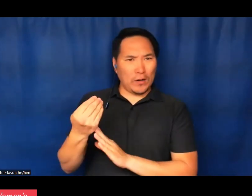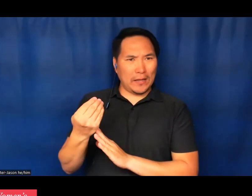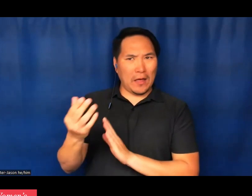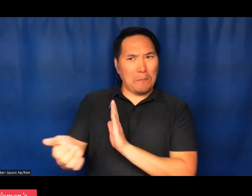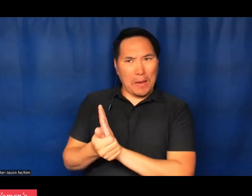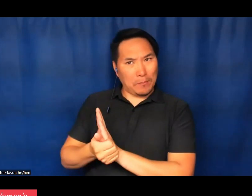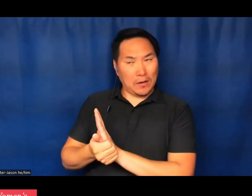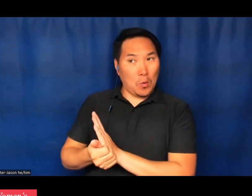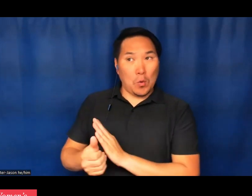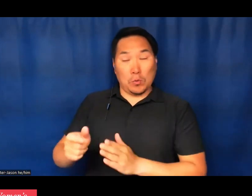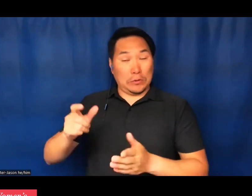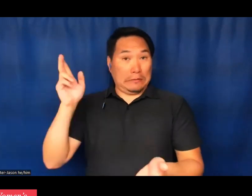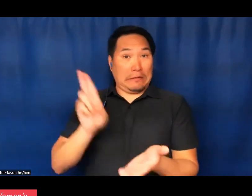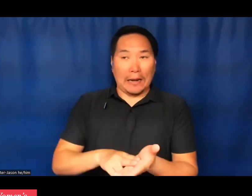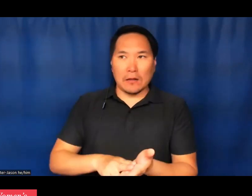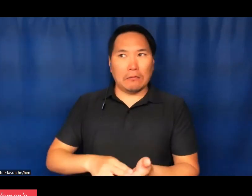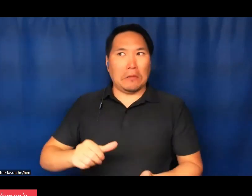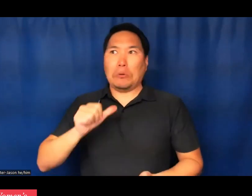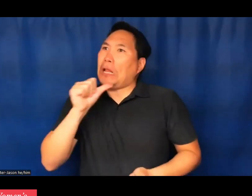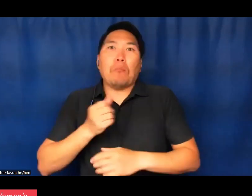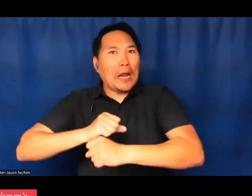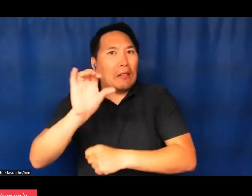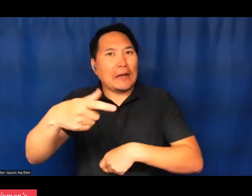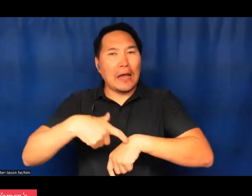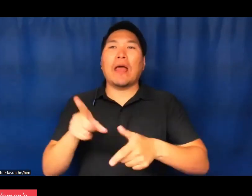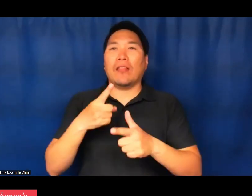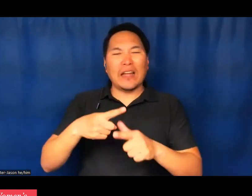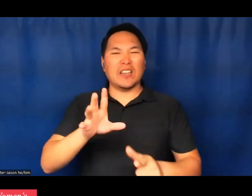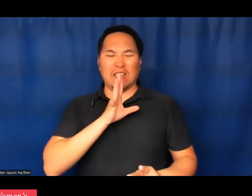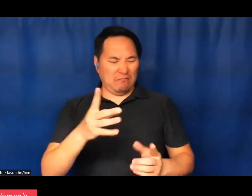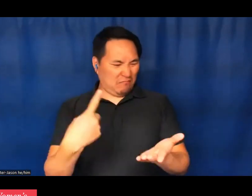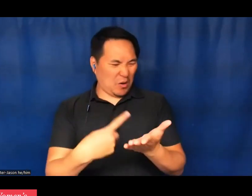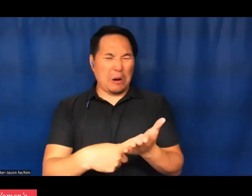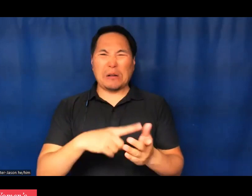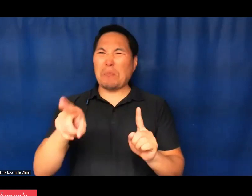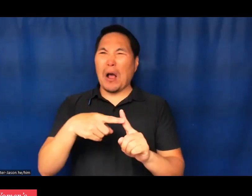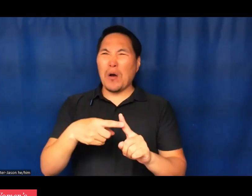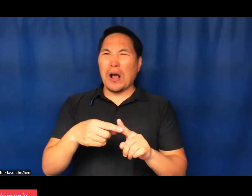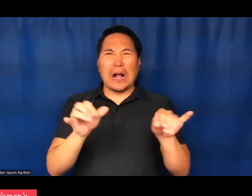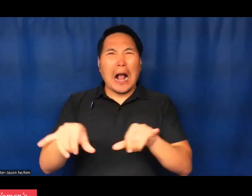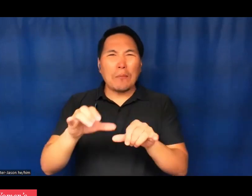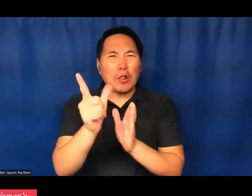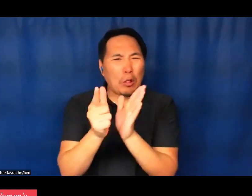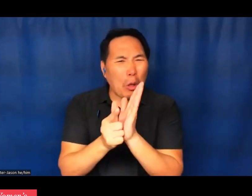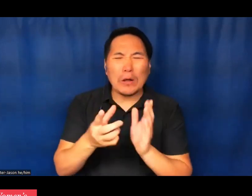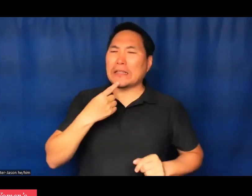And then they did a deep dive into common law and conclude that because abortion sends